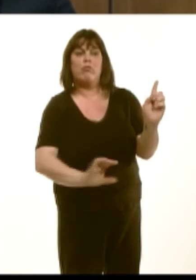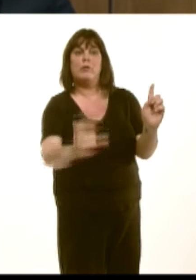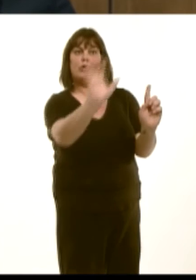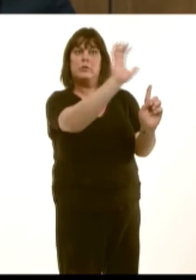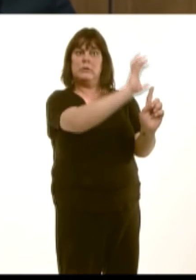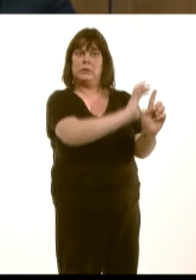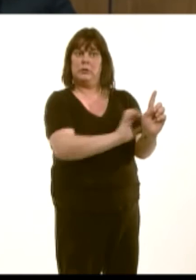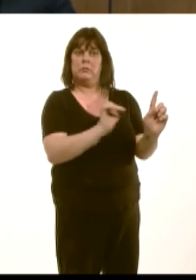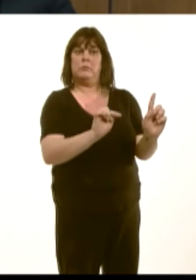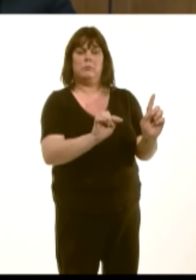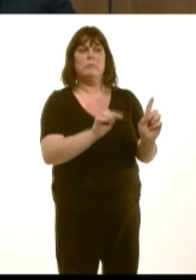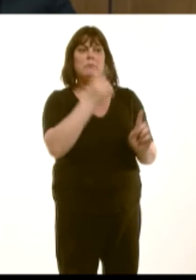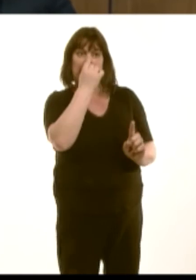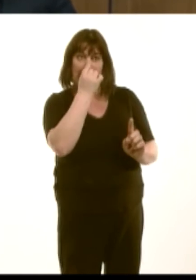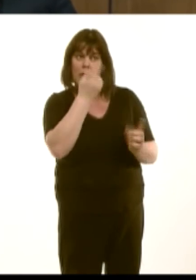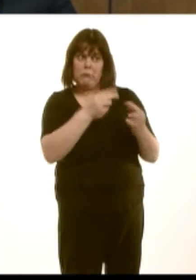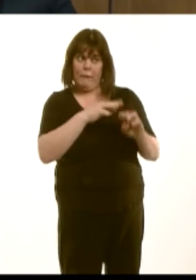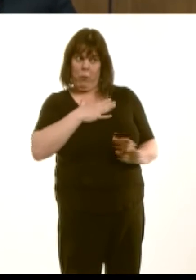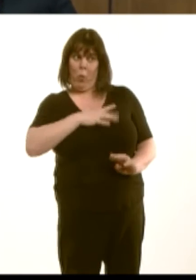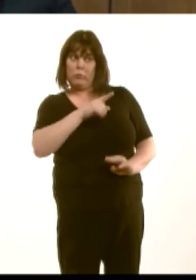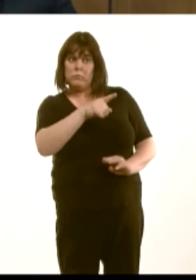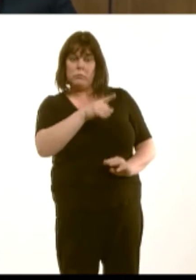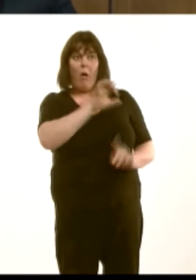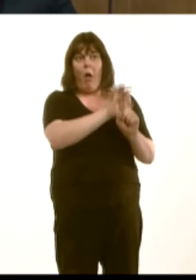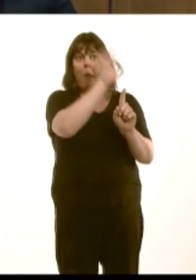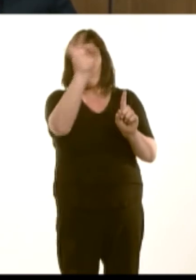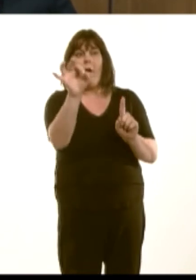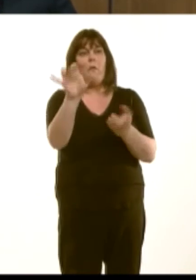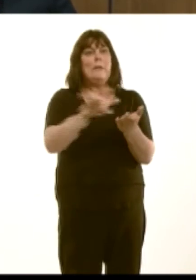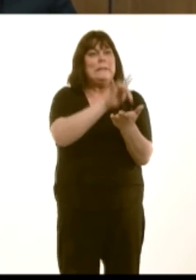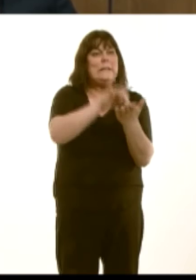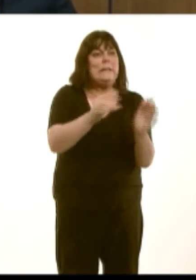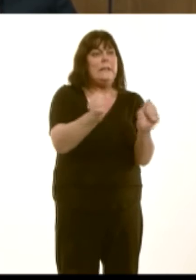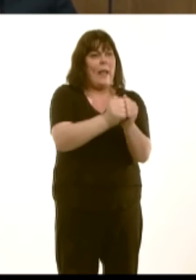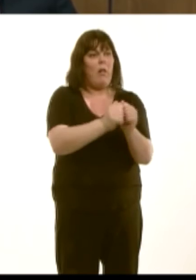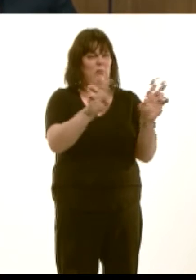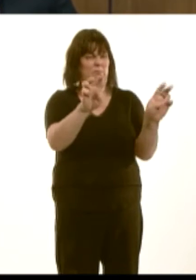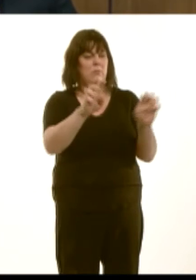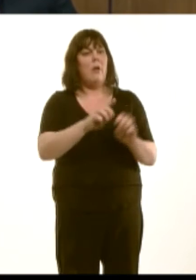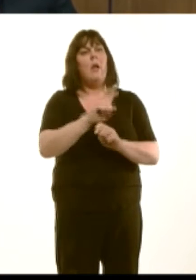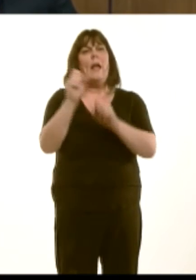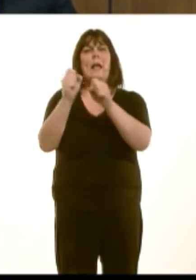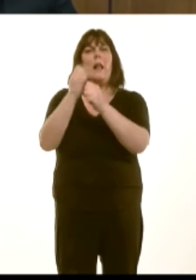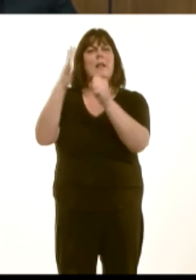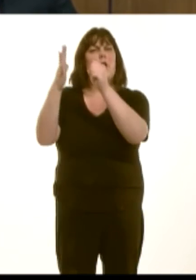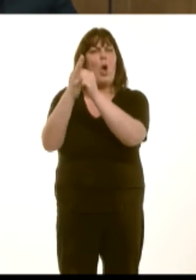in a position, should they wish, to apply for a city deal. Bear in mind, of courseóif I remember rightlyóit was Glasgow and the Clyde valley that formed